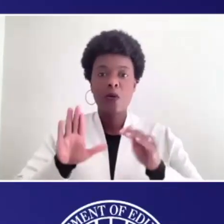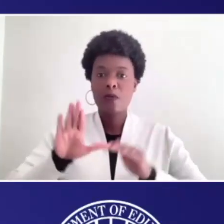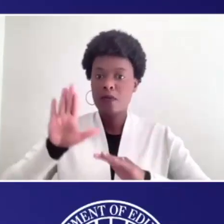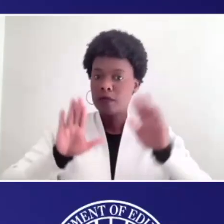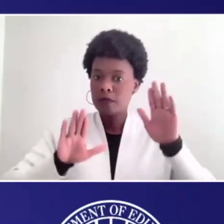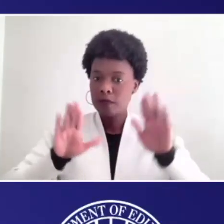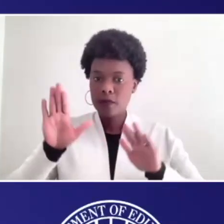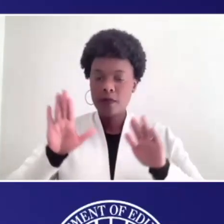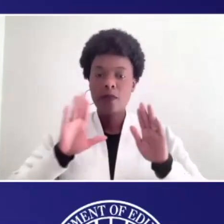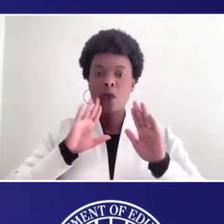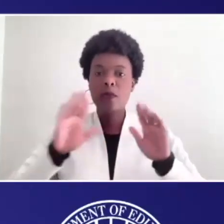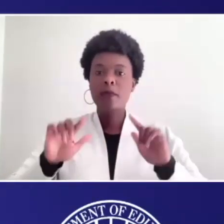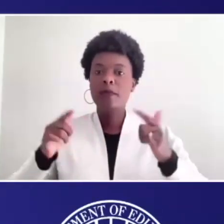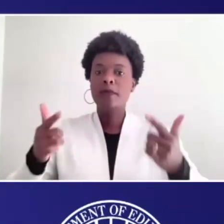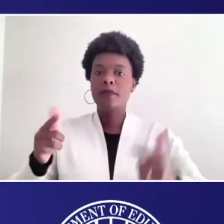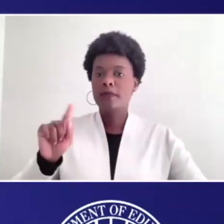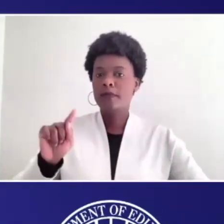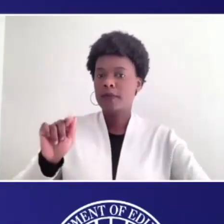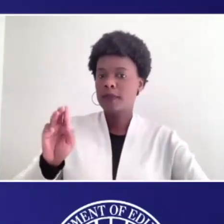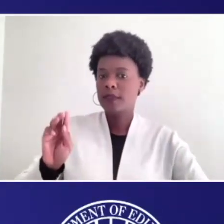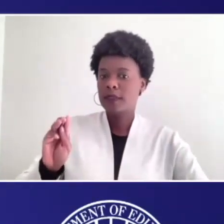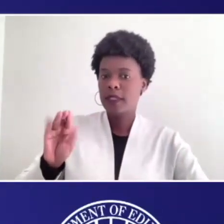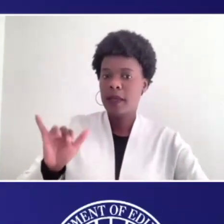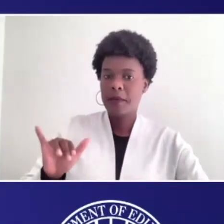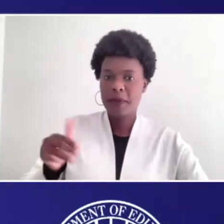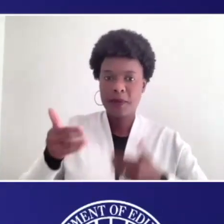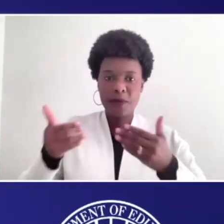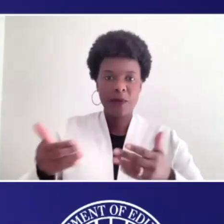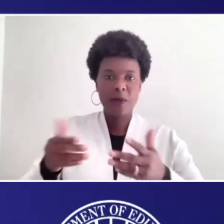it over to Tamy to take us into the afternoon.